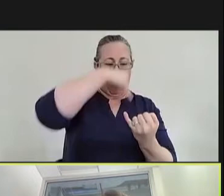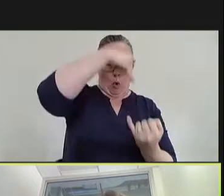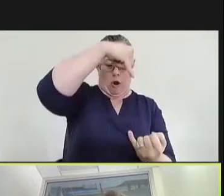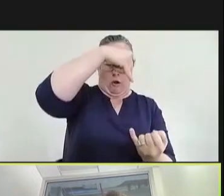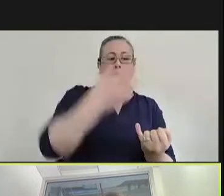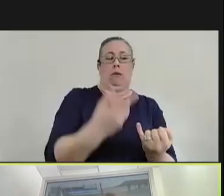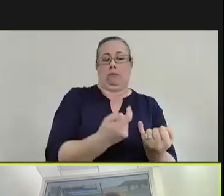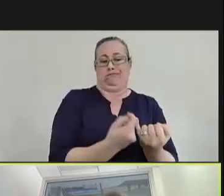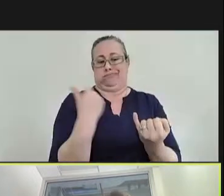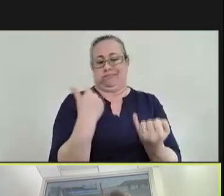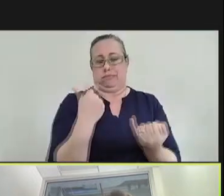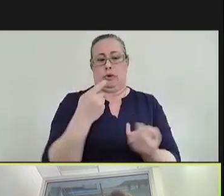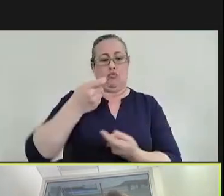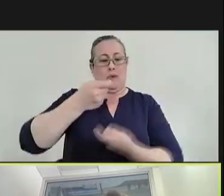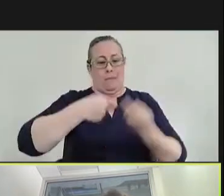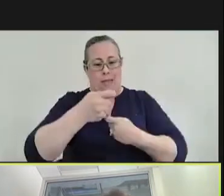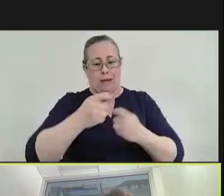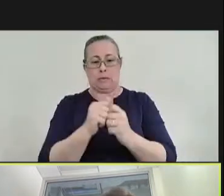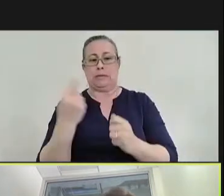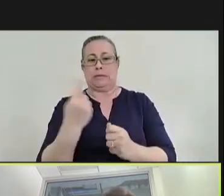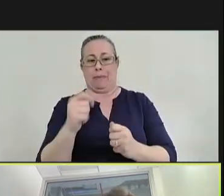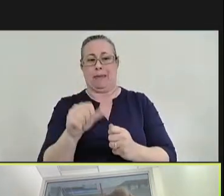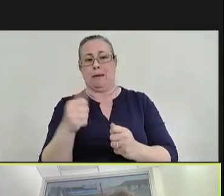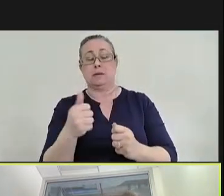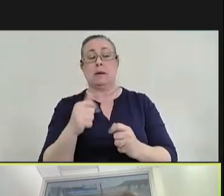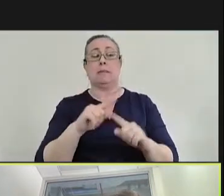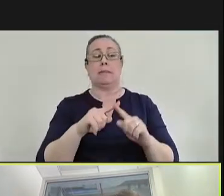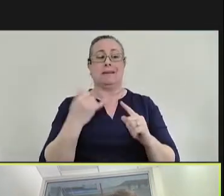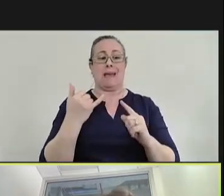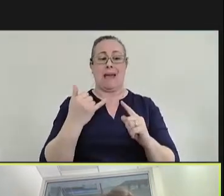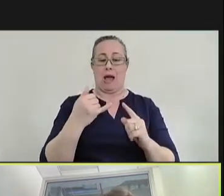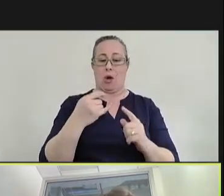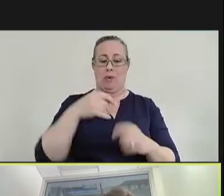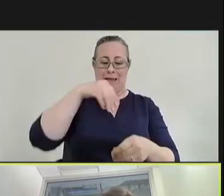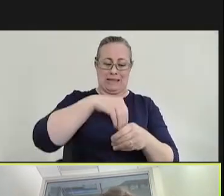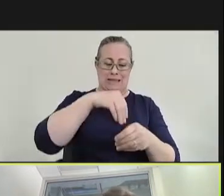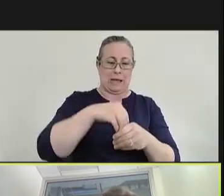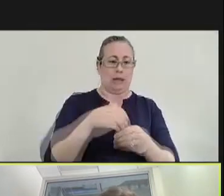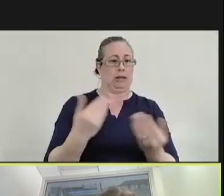is going to look exactly the same, but the inside now is going to be a completely de novo interface.